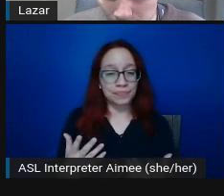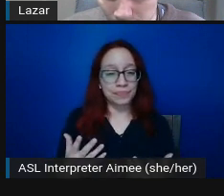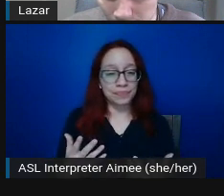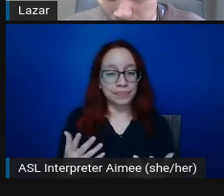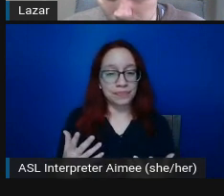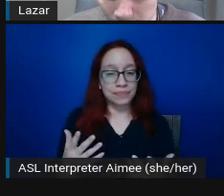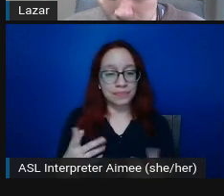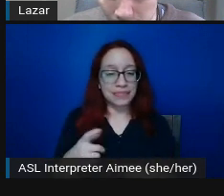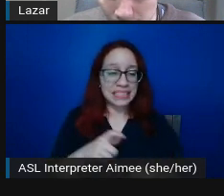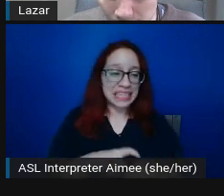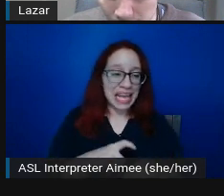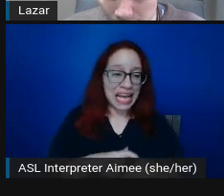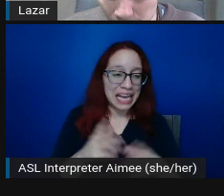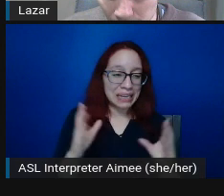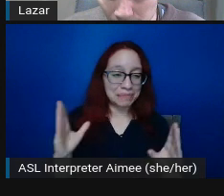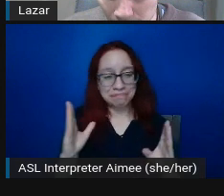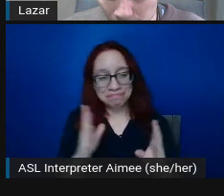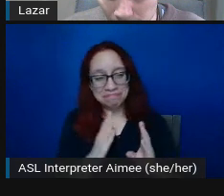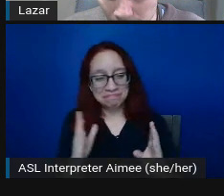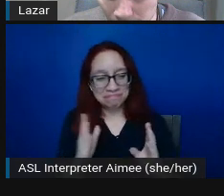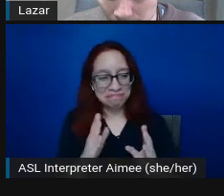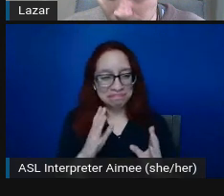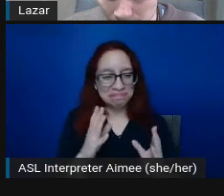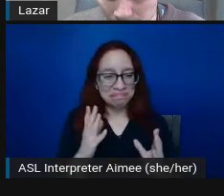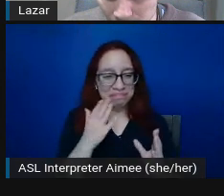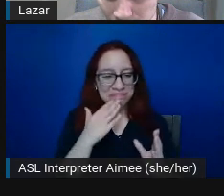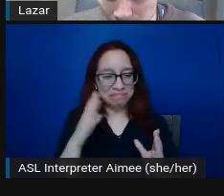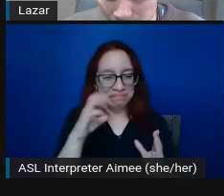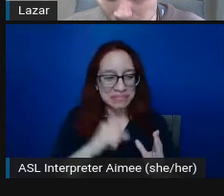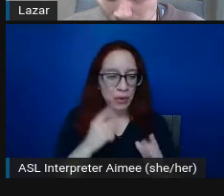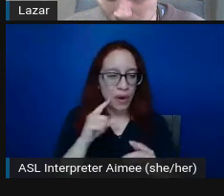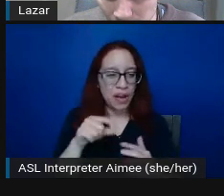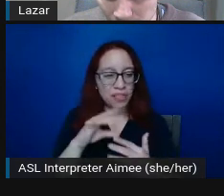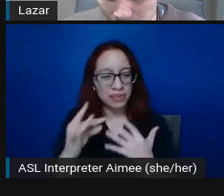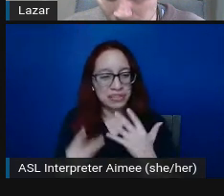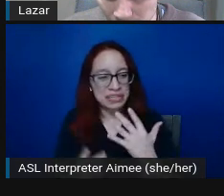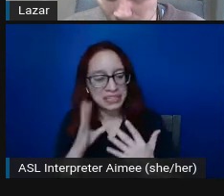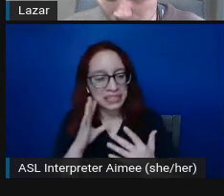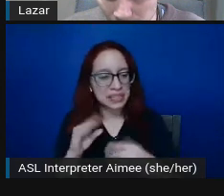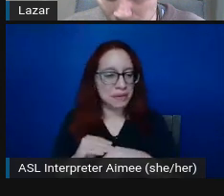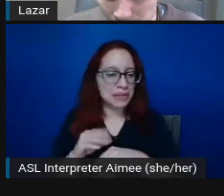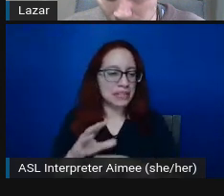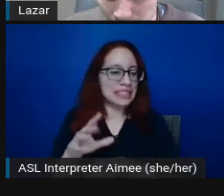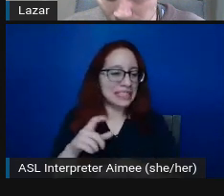or other factors can easily create a time count from the project, and delivering the project